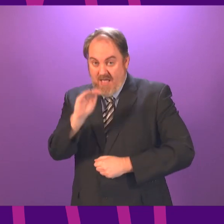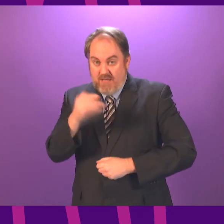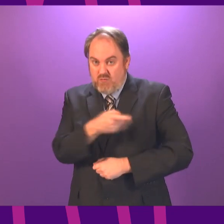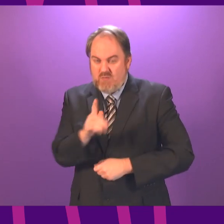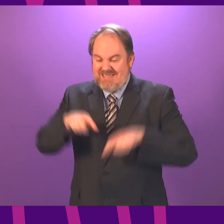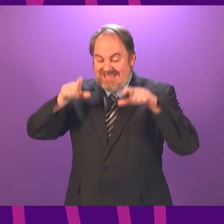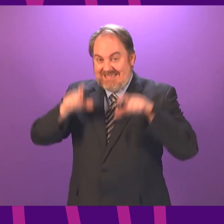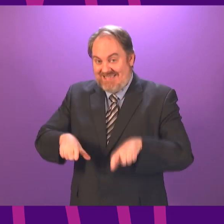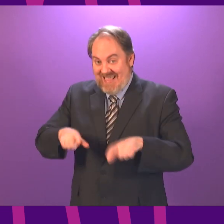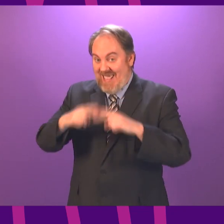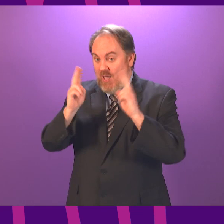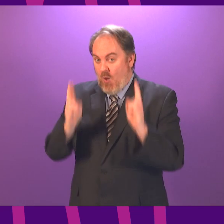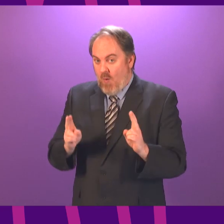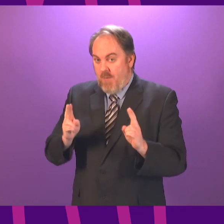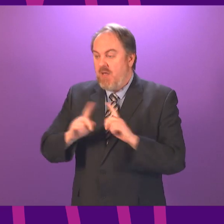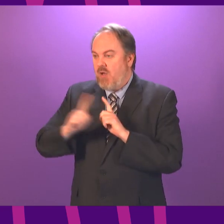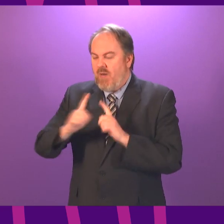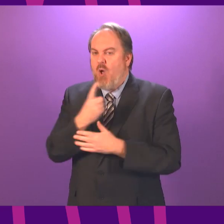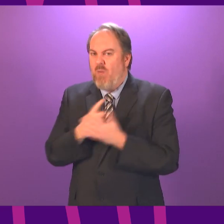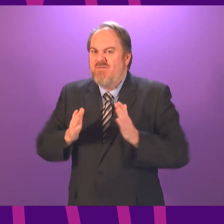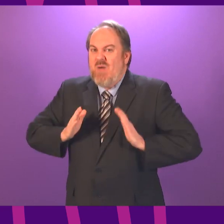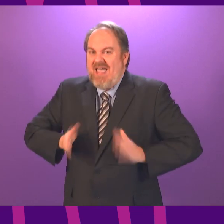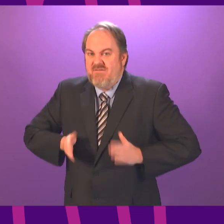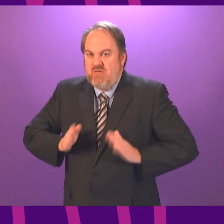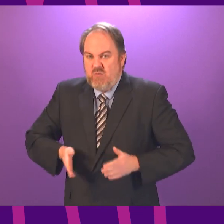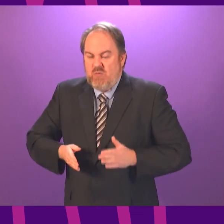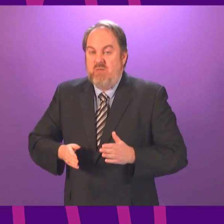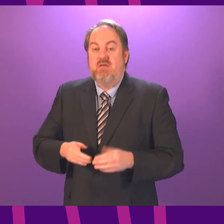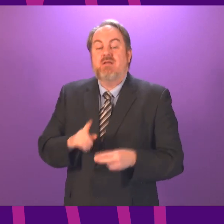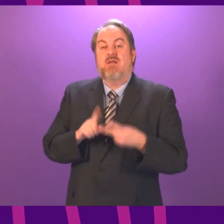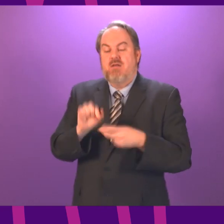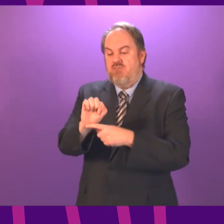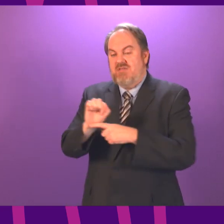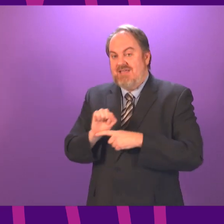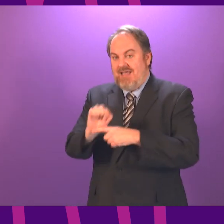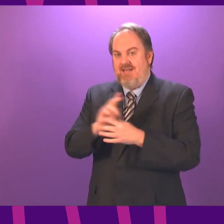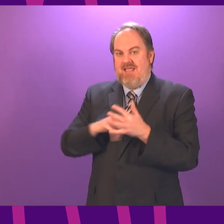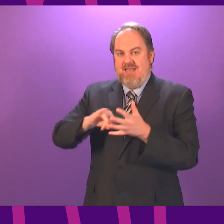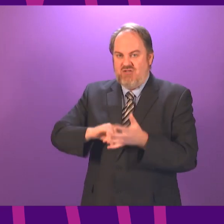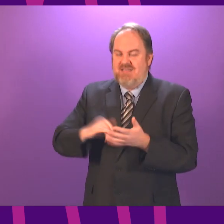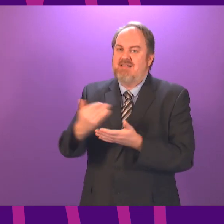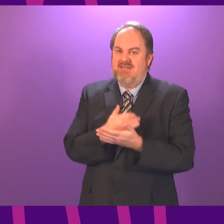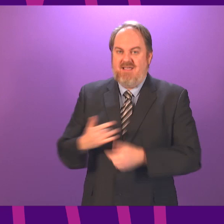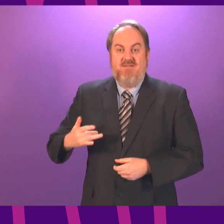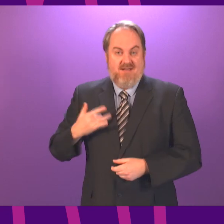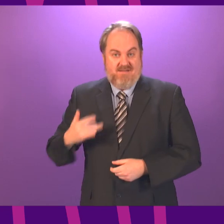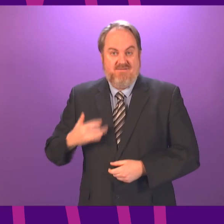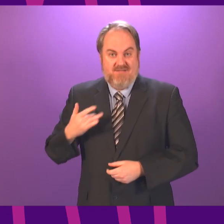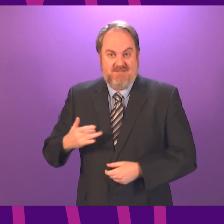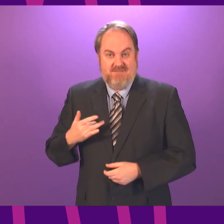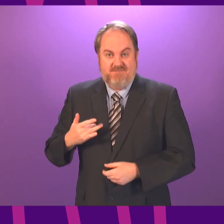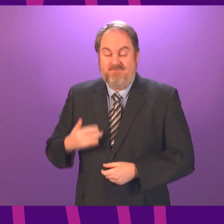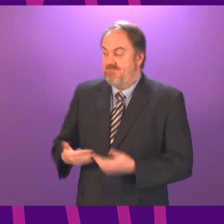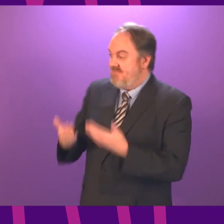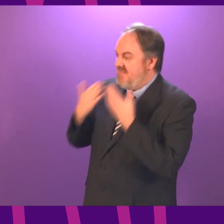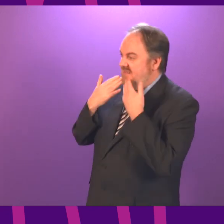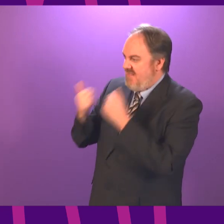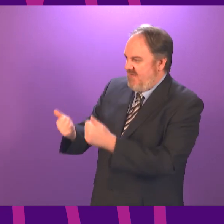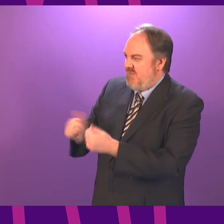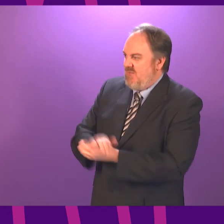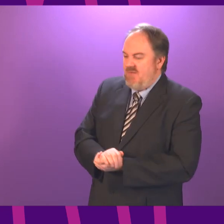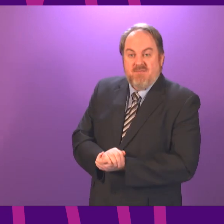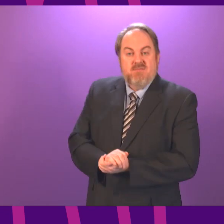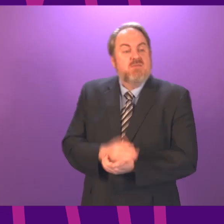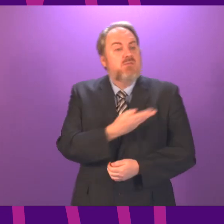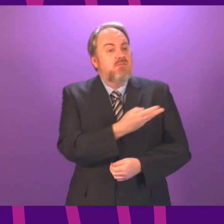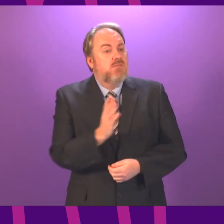stay at home, except for essential purposes, so that we can continue to protect the national